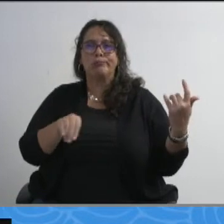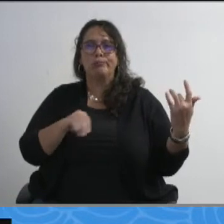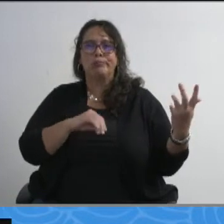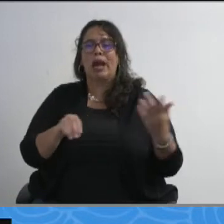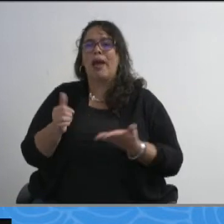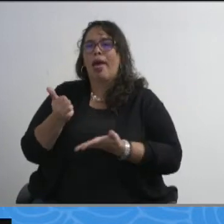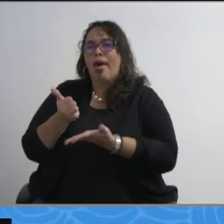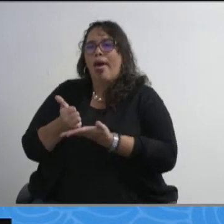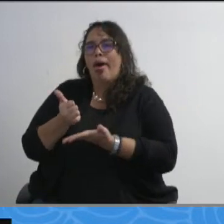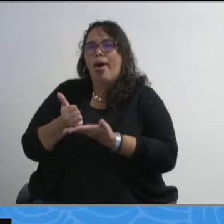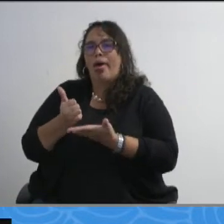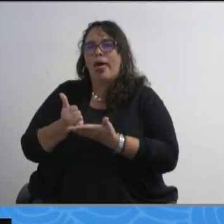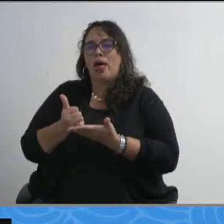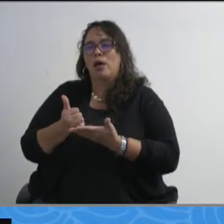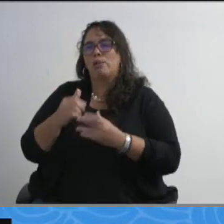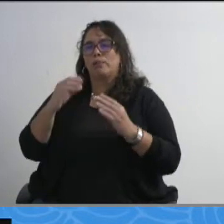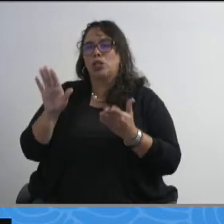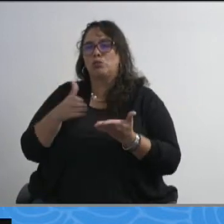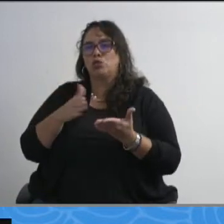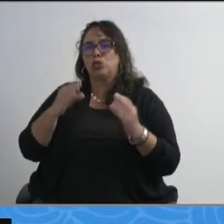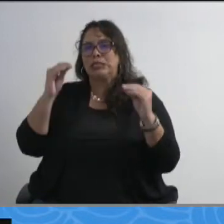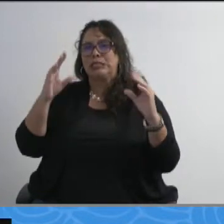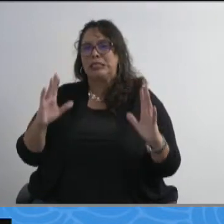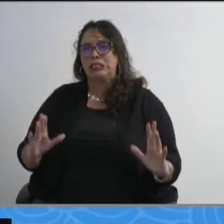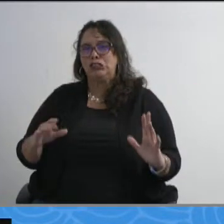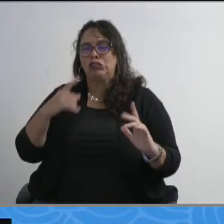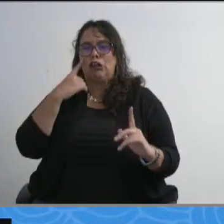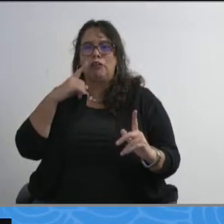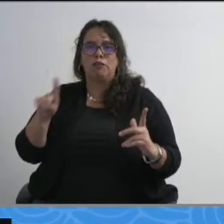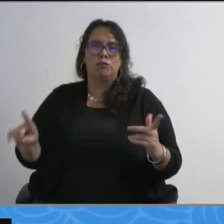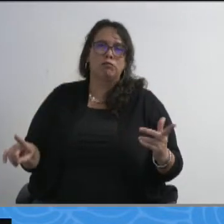with technical aspects of a performance or a performer.